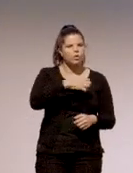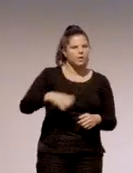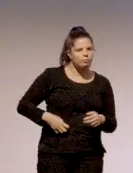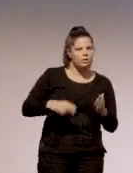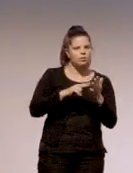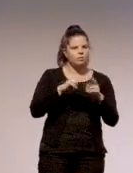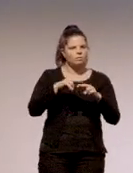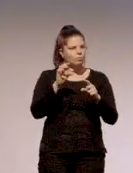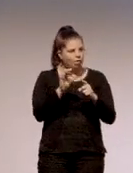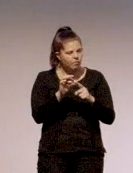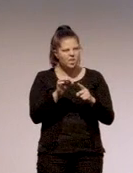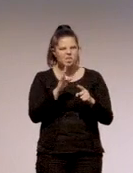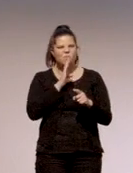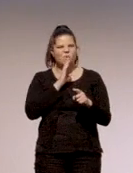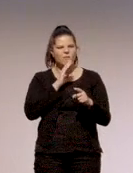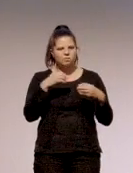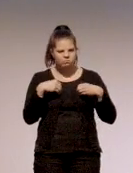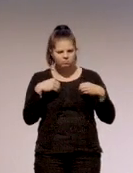enterprise design with accessibility in mind.